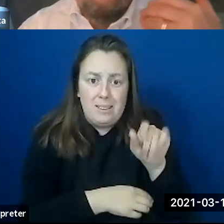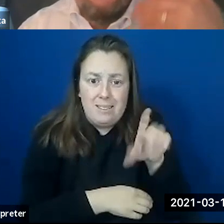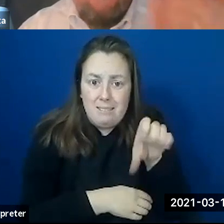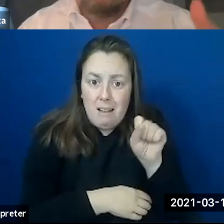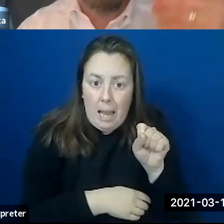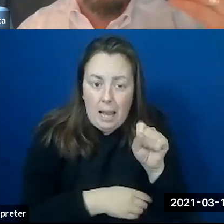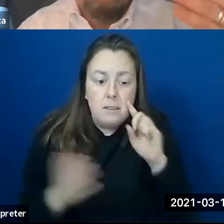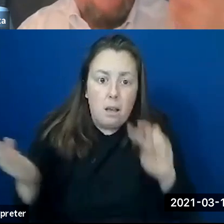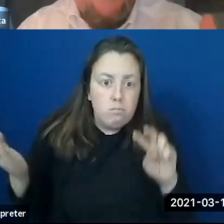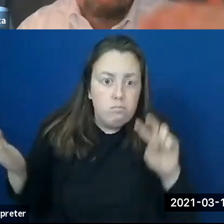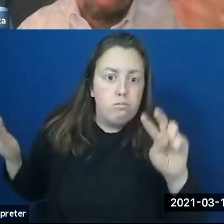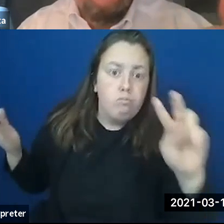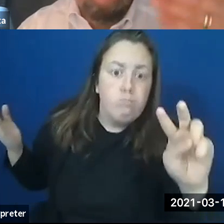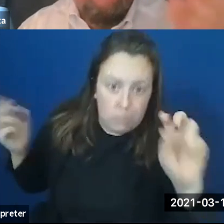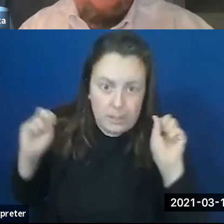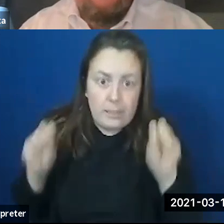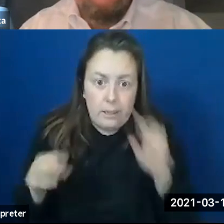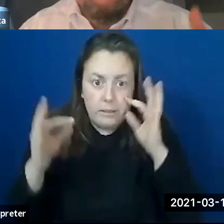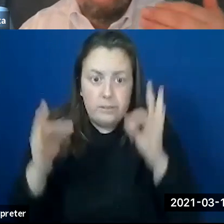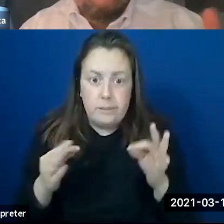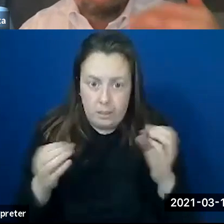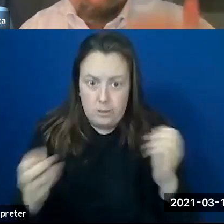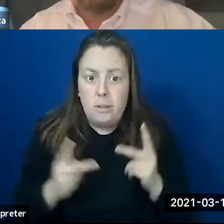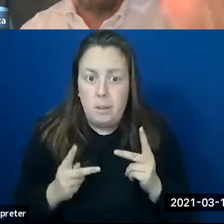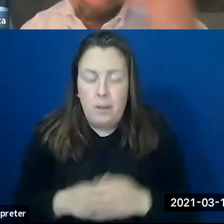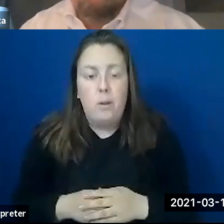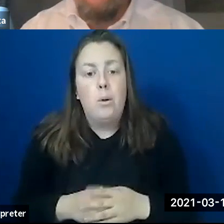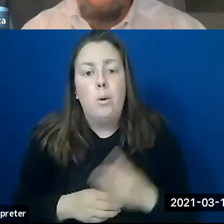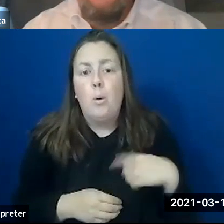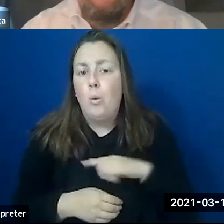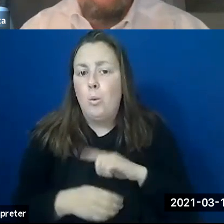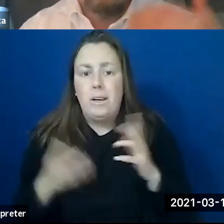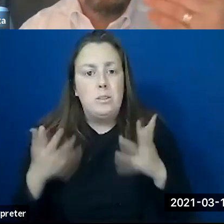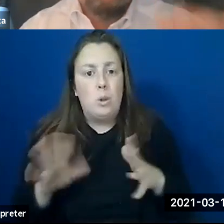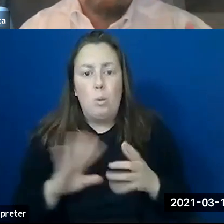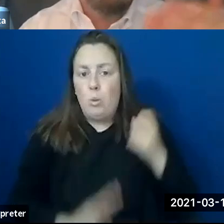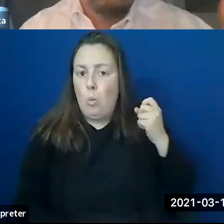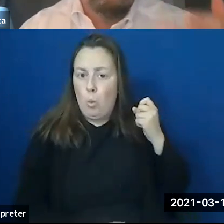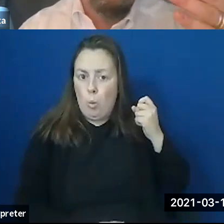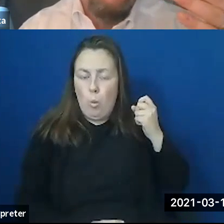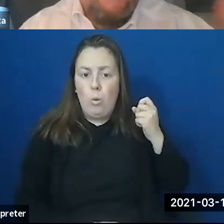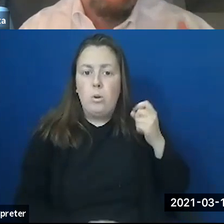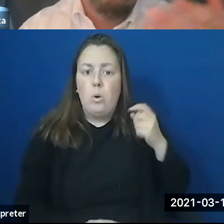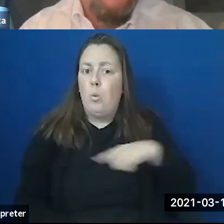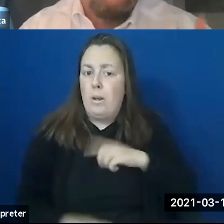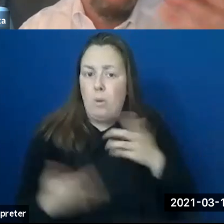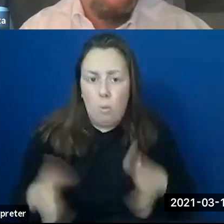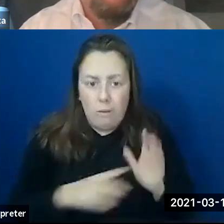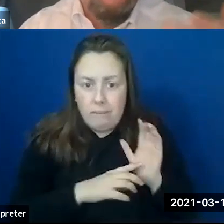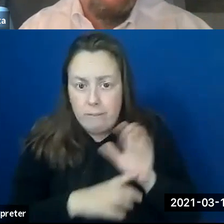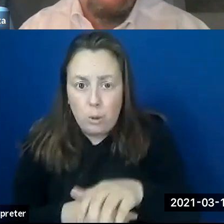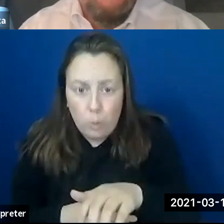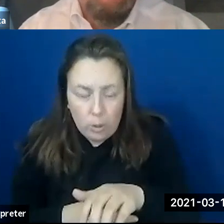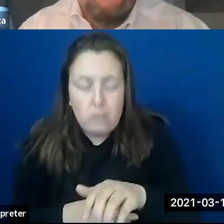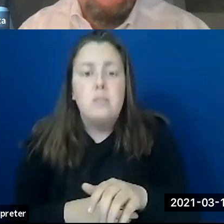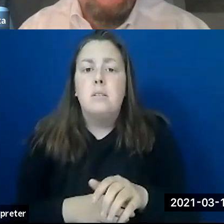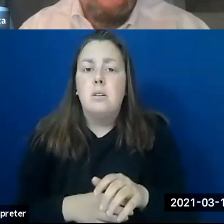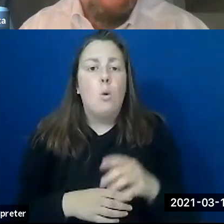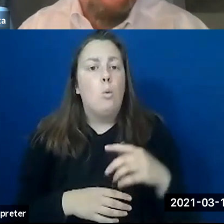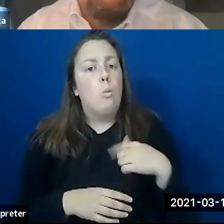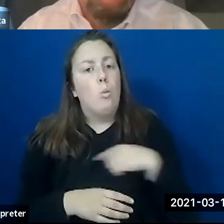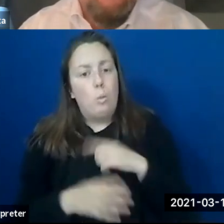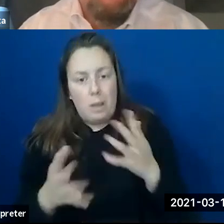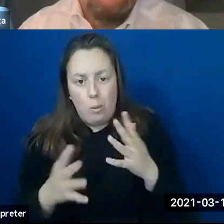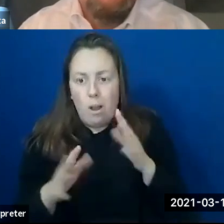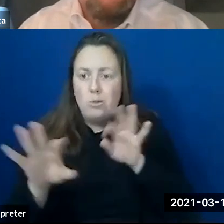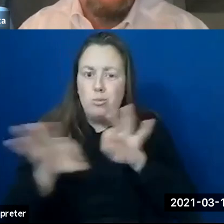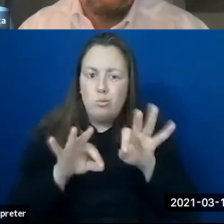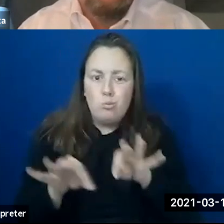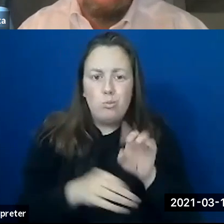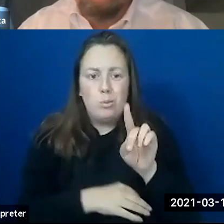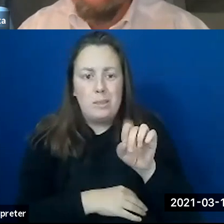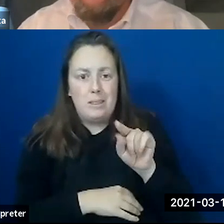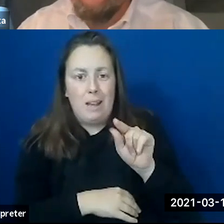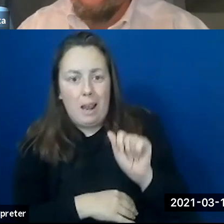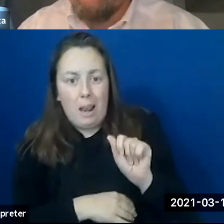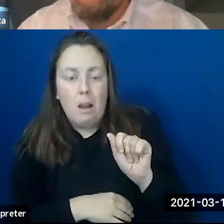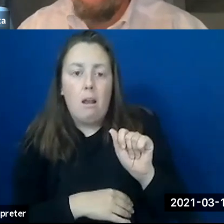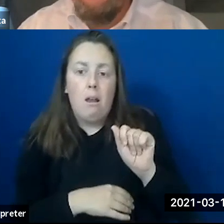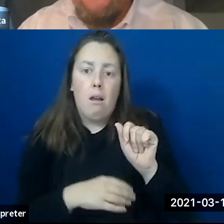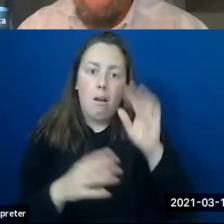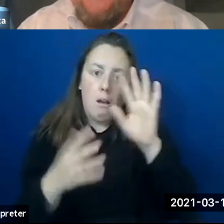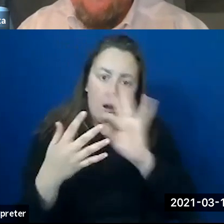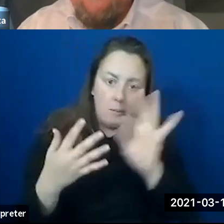Joseph Baeta: are attempting to provide the daily families, not to hold you back from coming in, but to allow for you to have time to create your own data points that you feel comfortable about in order to support the decision that you make at home.